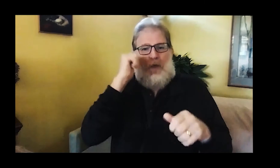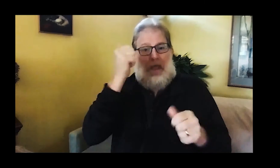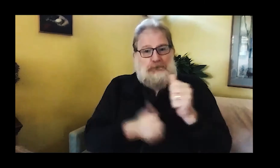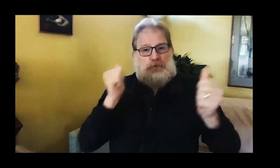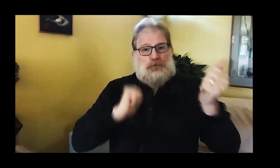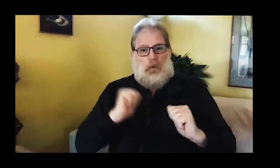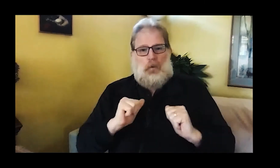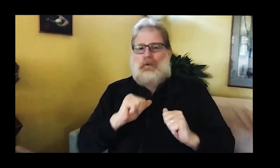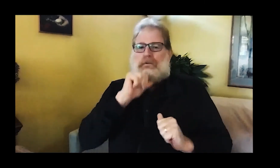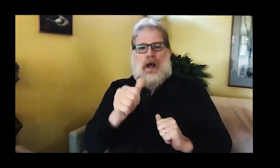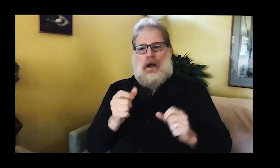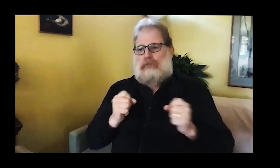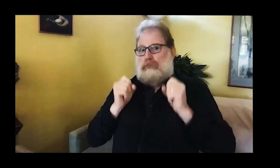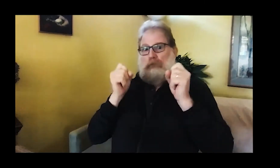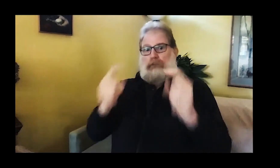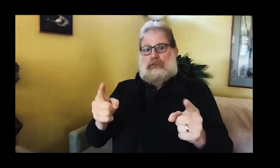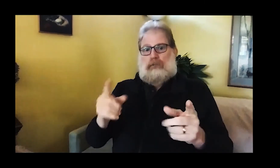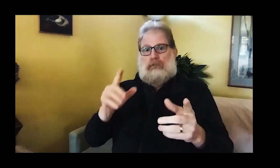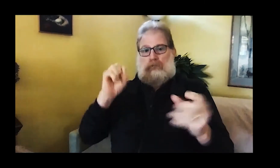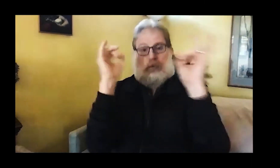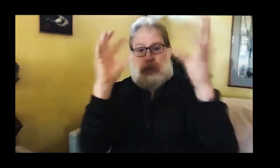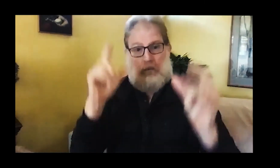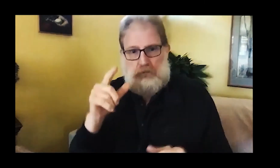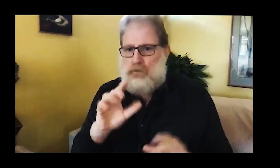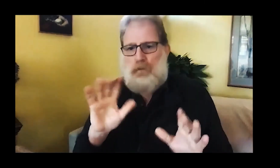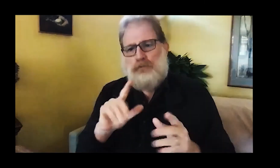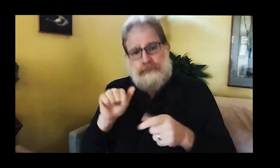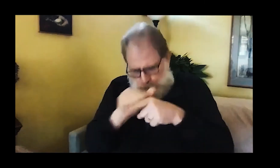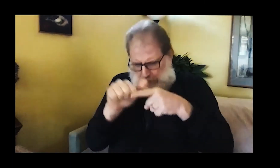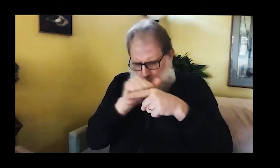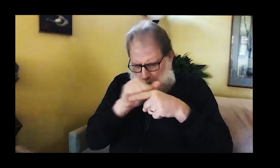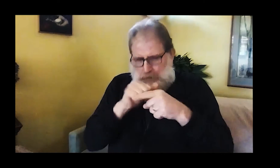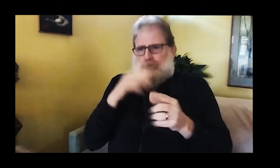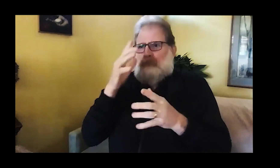things. You're not going to have to come up with any signs on your own. We'll practice that.